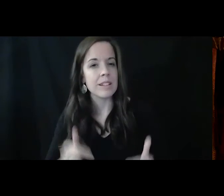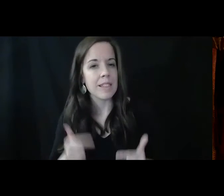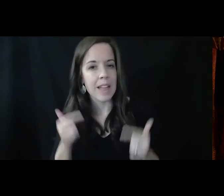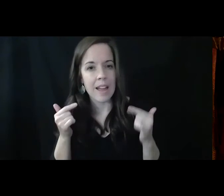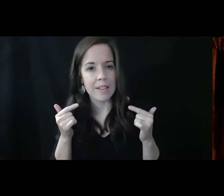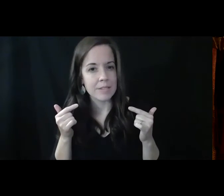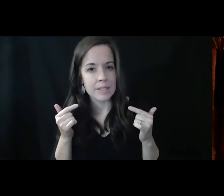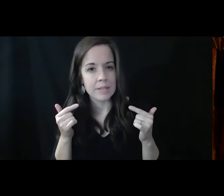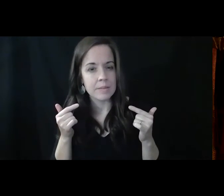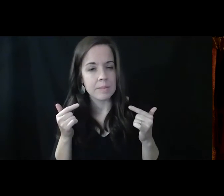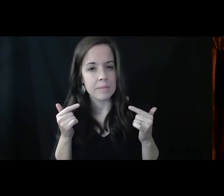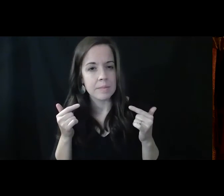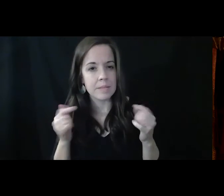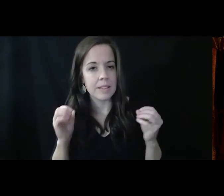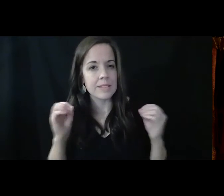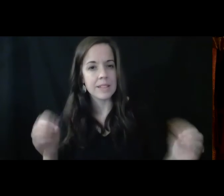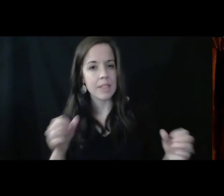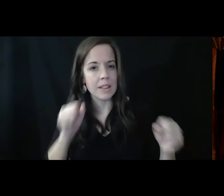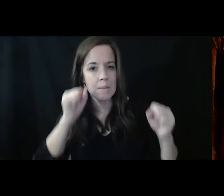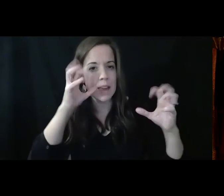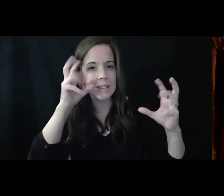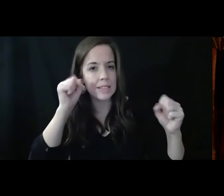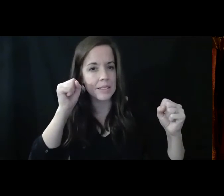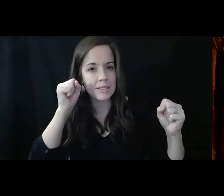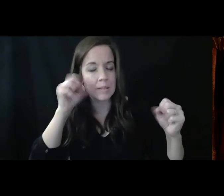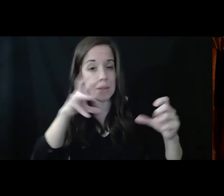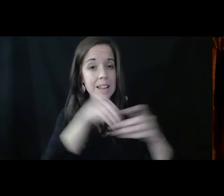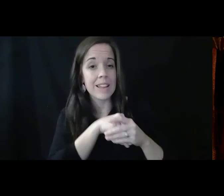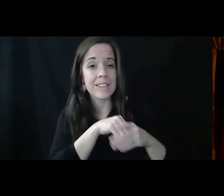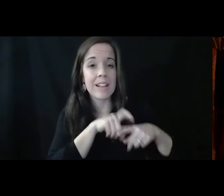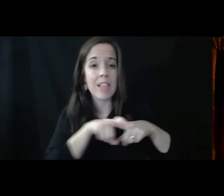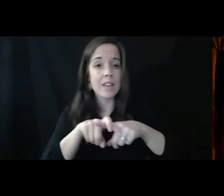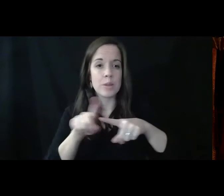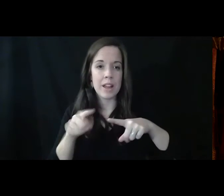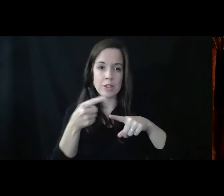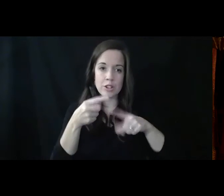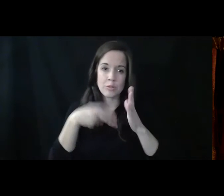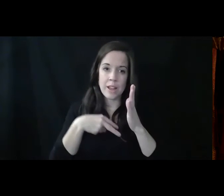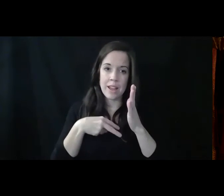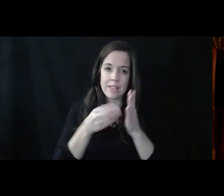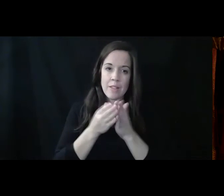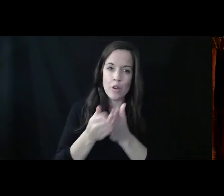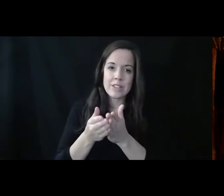It’s nothing amazing, but in the closet is where I first read The Voyages of Dr. Doolittle.